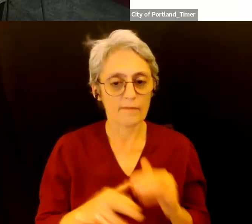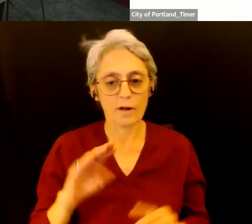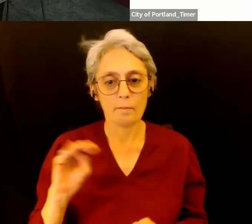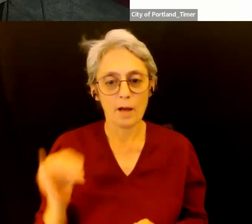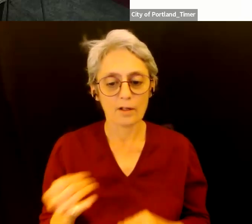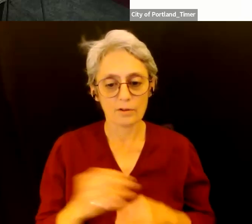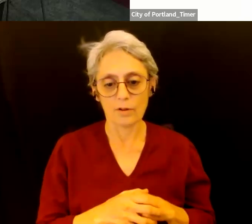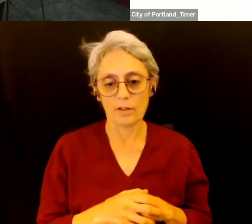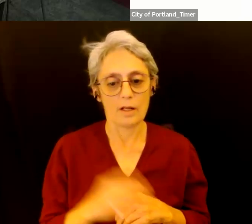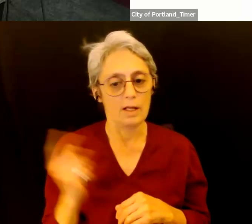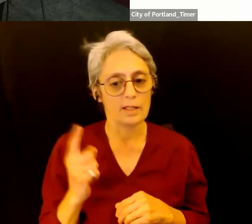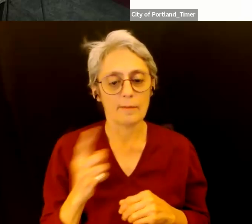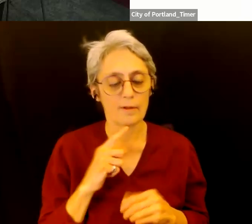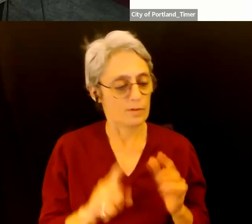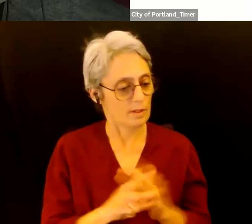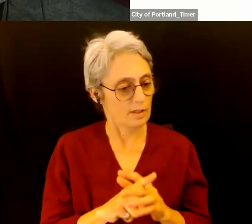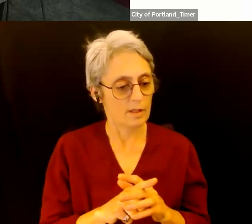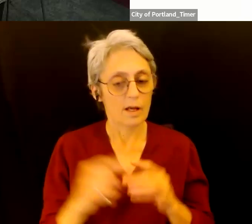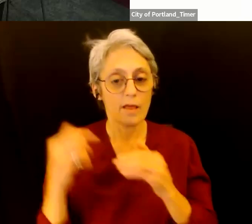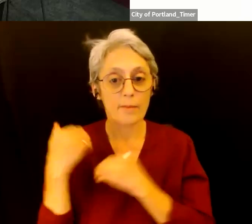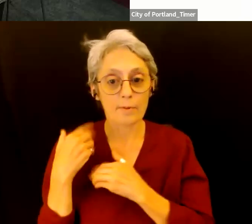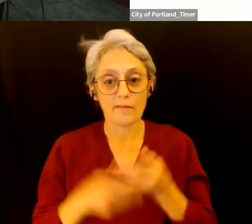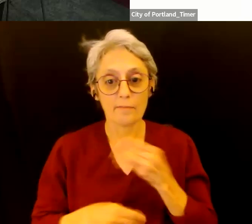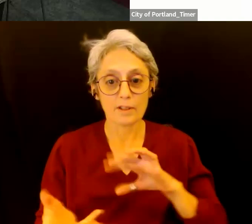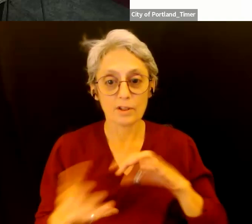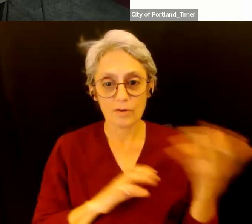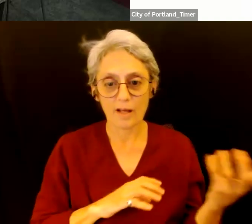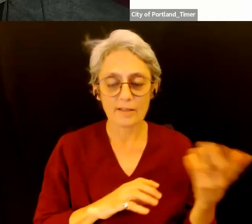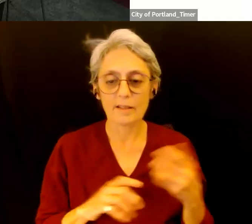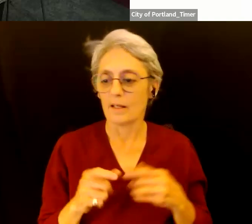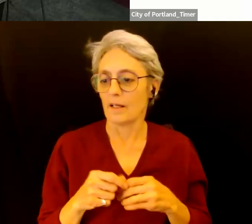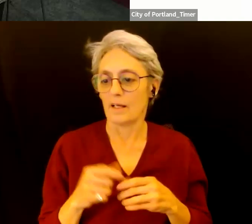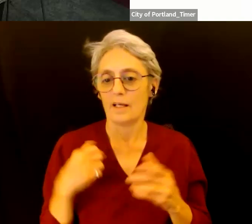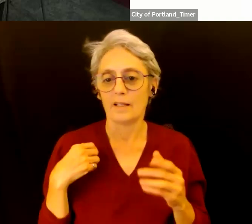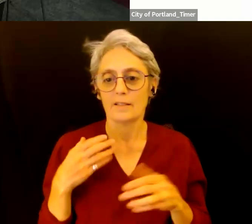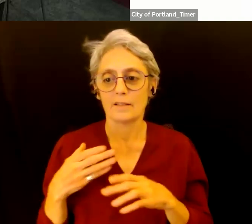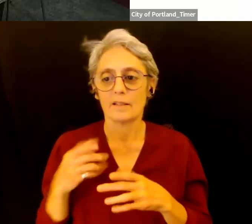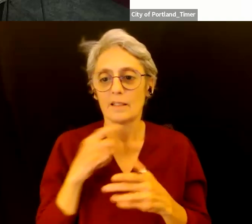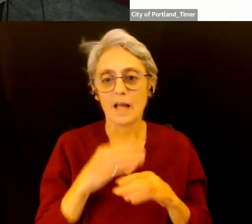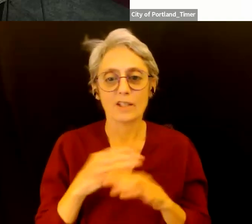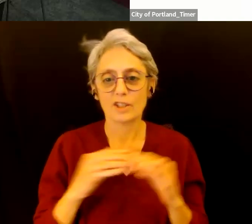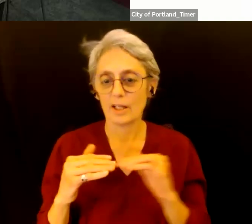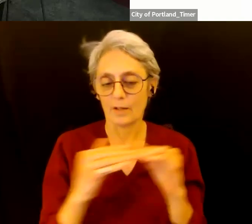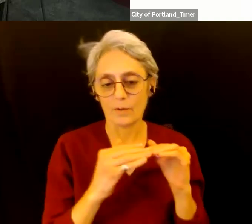The burden of this budget crisis is being inequitably shared and our city's youth and their families are bearing the brunt of it.